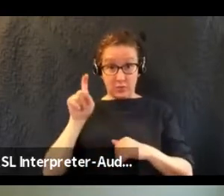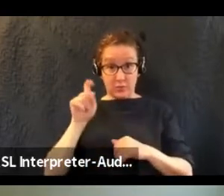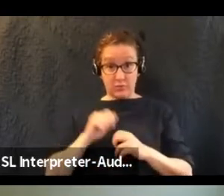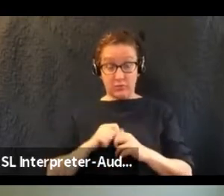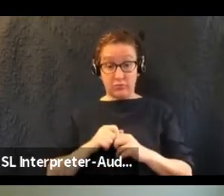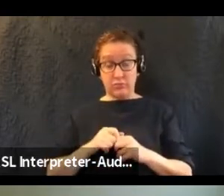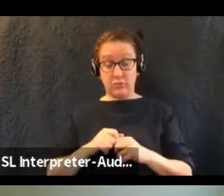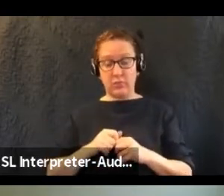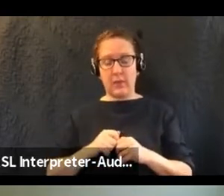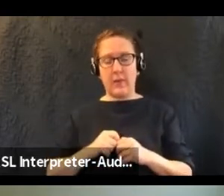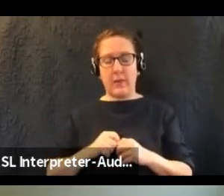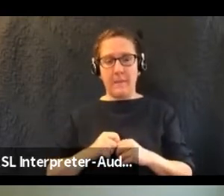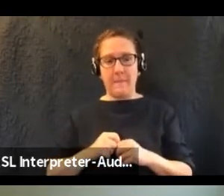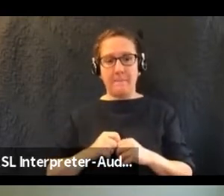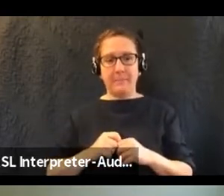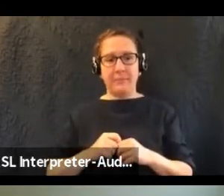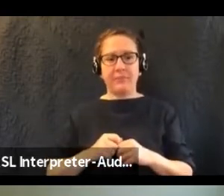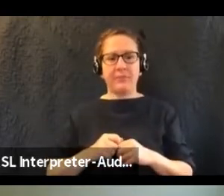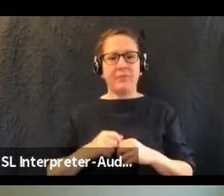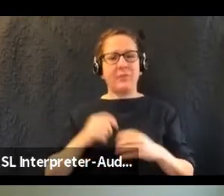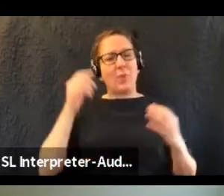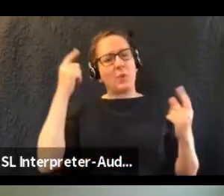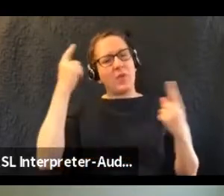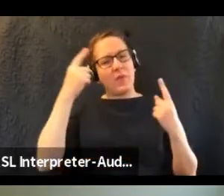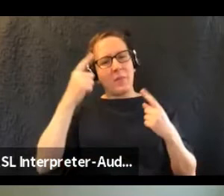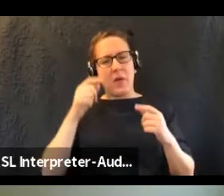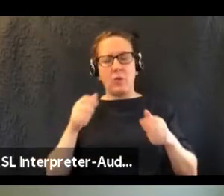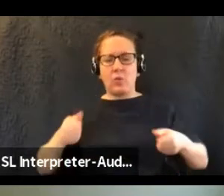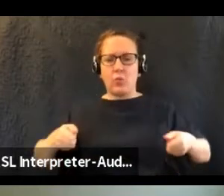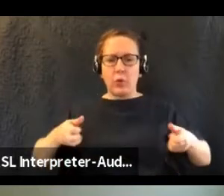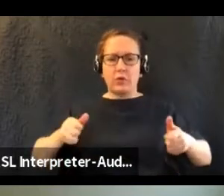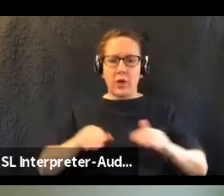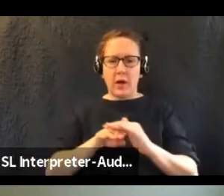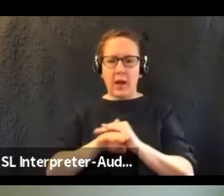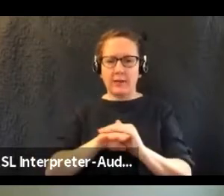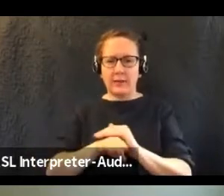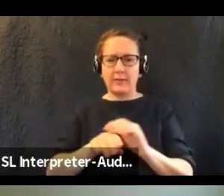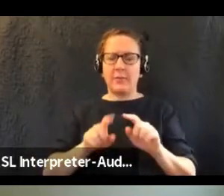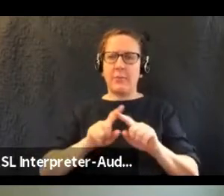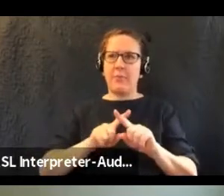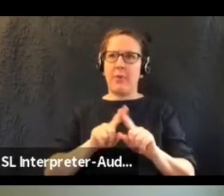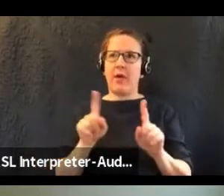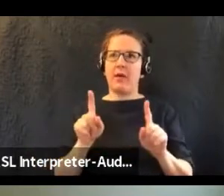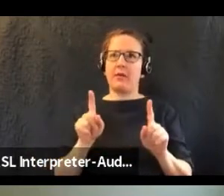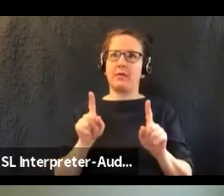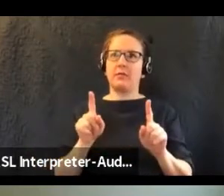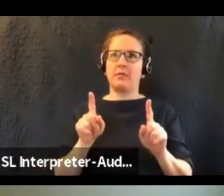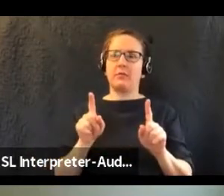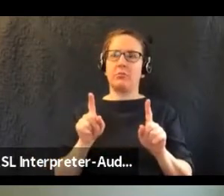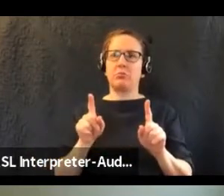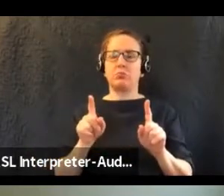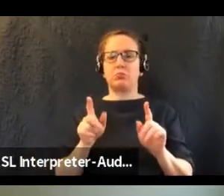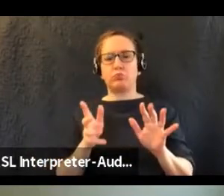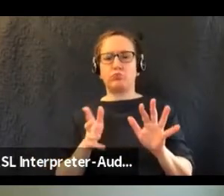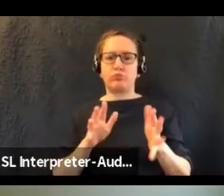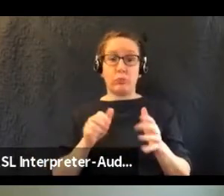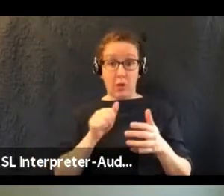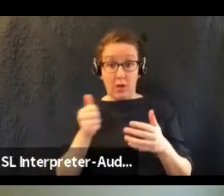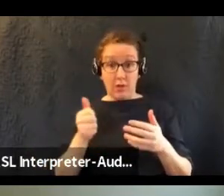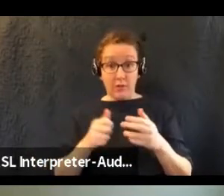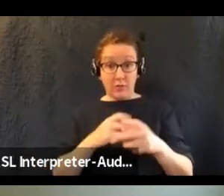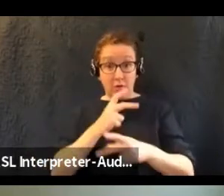We always sort of think about wheelchair access, but is it, are there other forms of access?